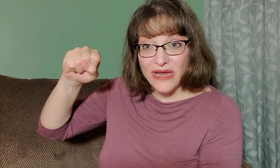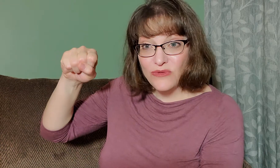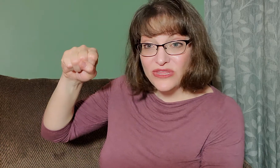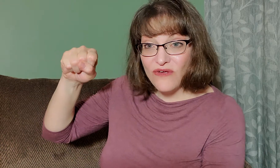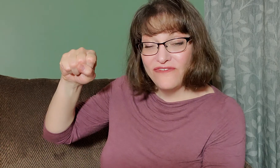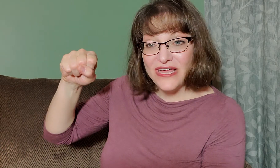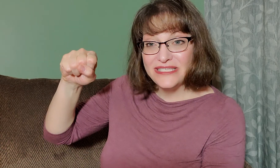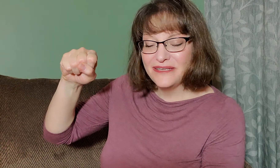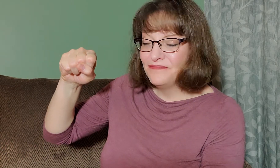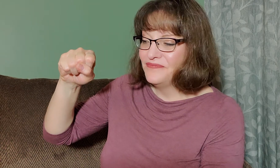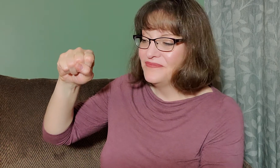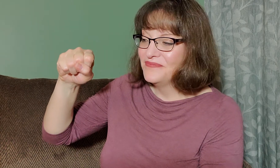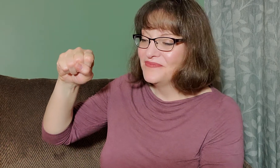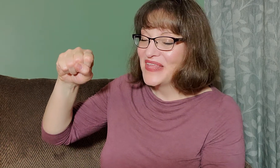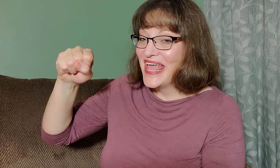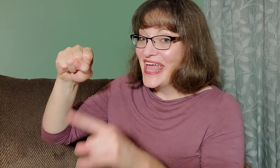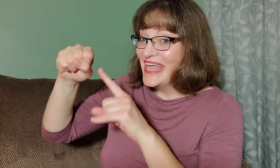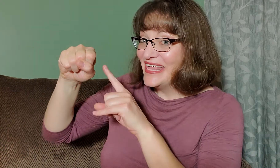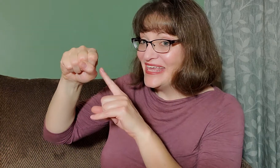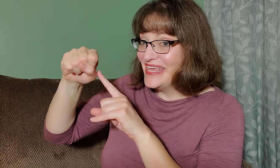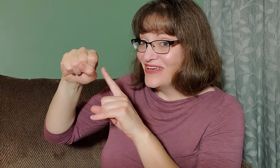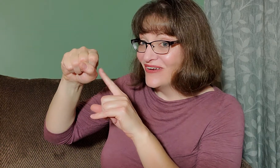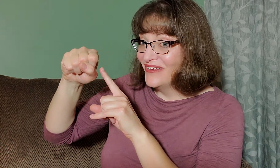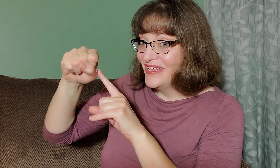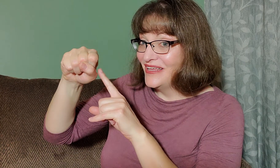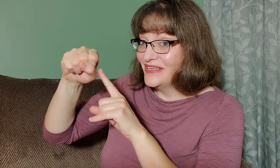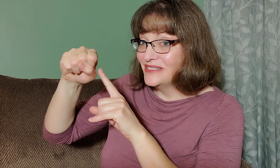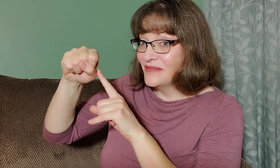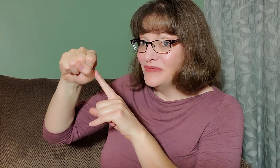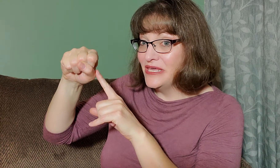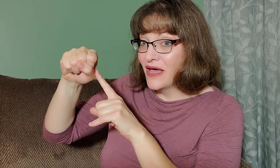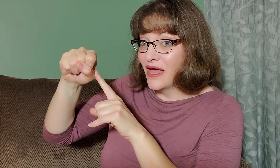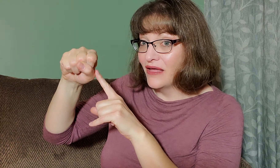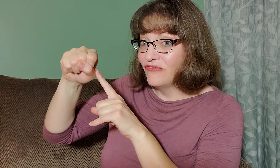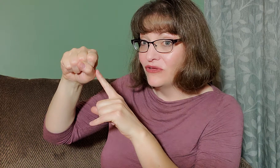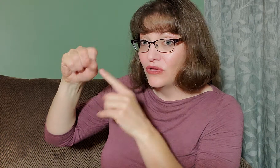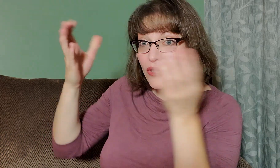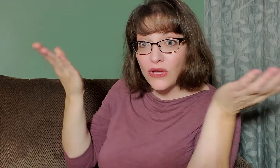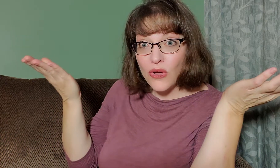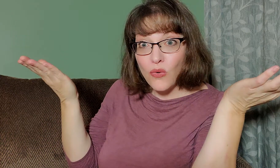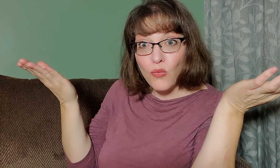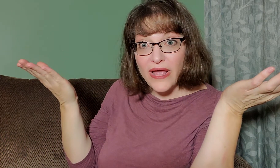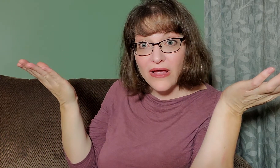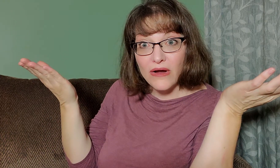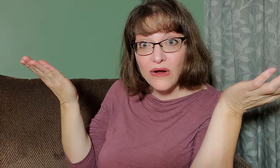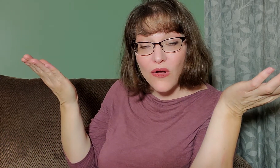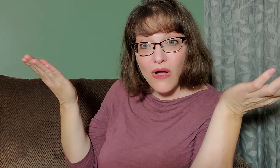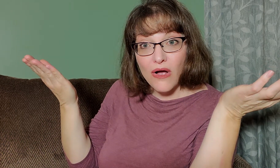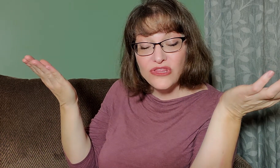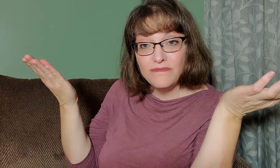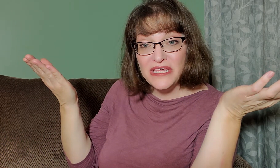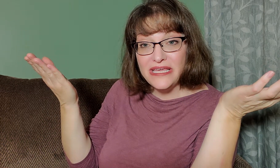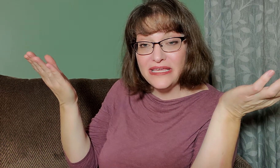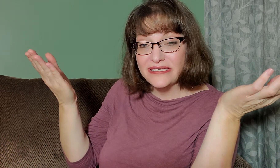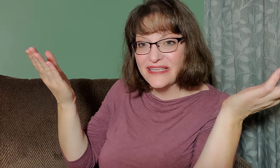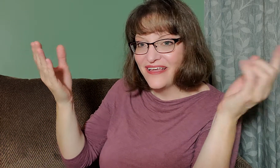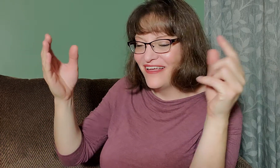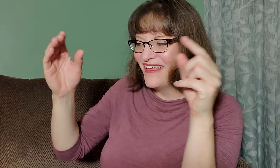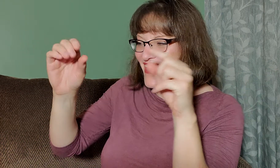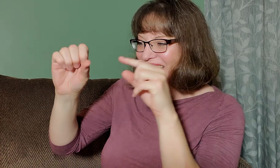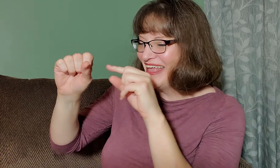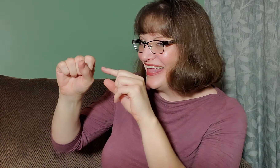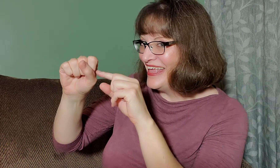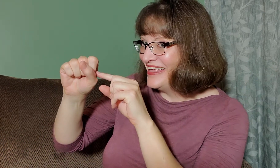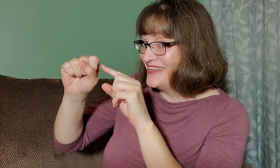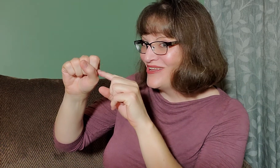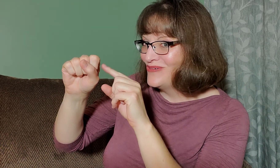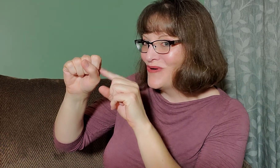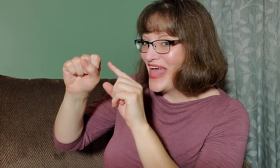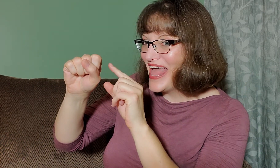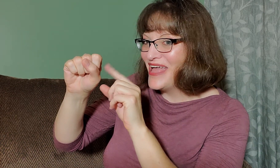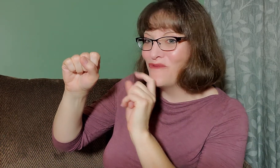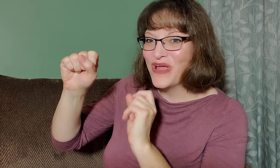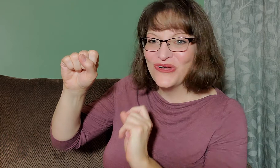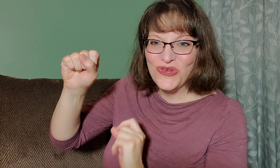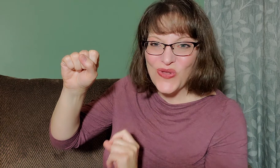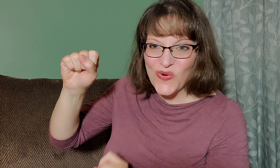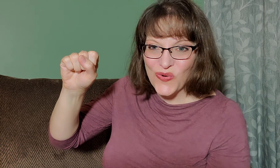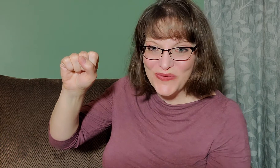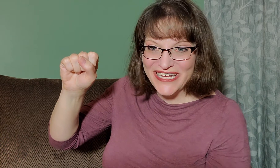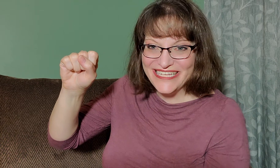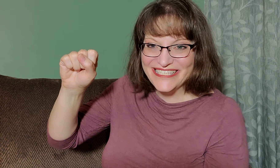ready with your fist. Here is the beehive. Where are the bees? Hidden away where nobody